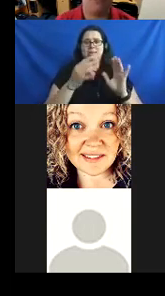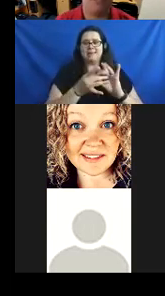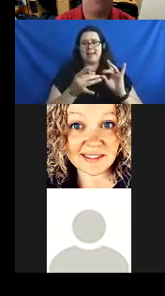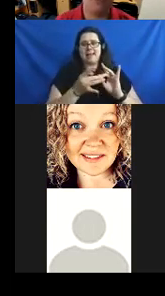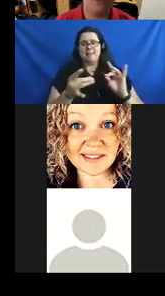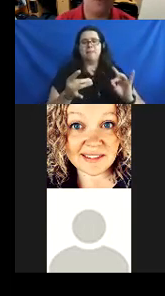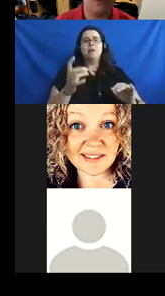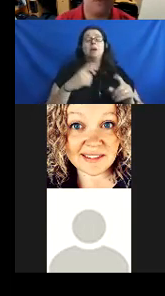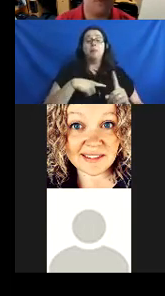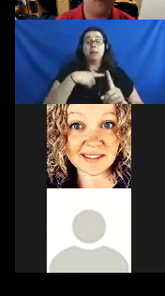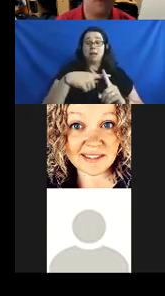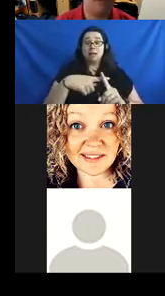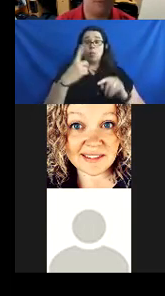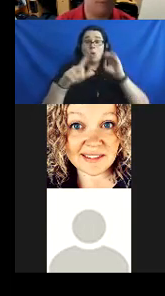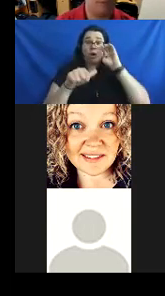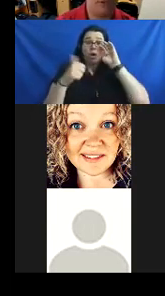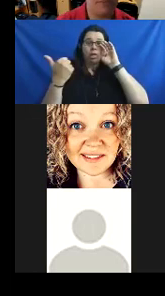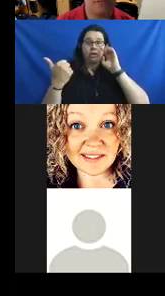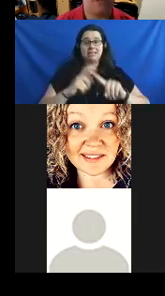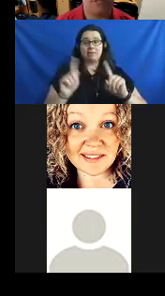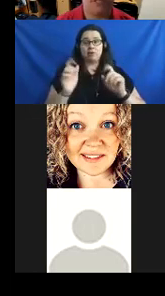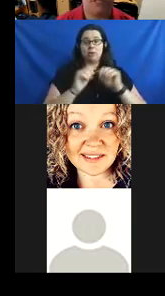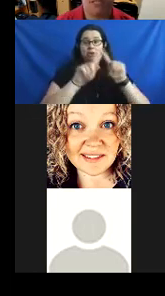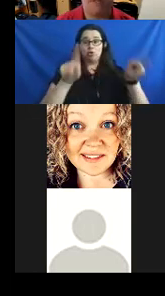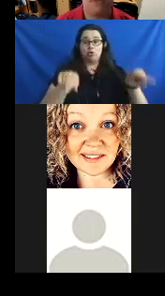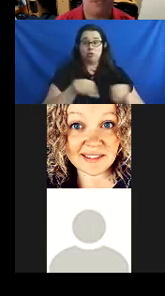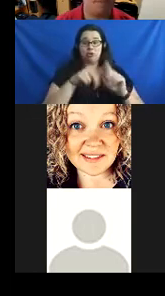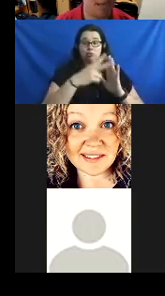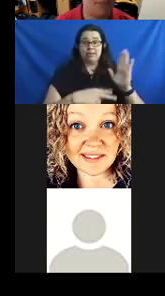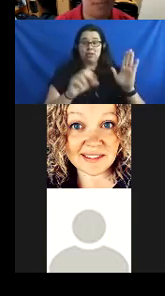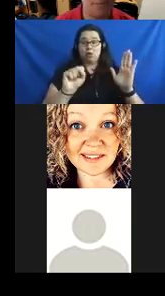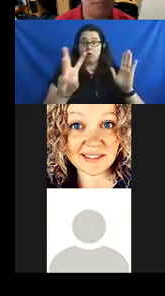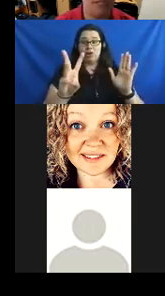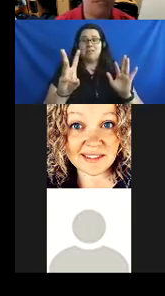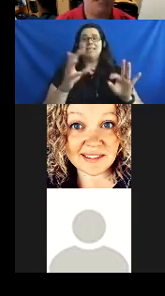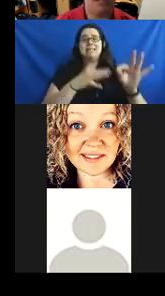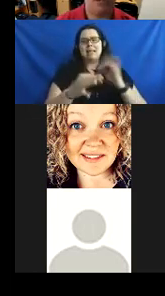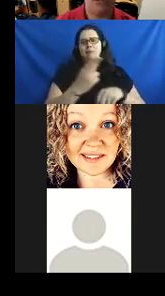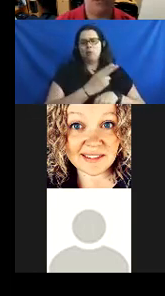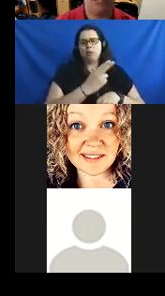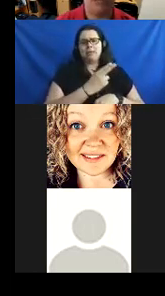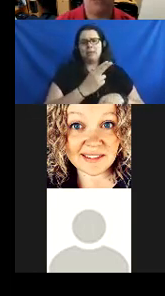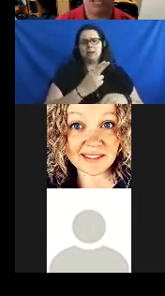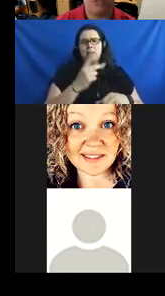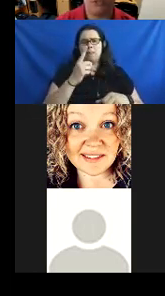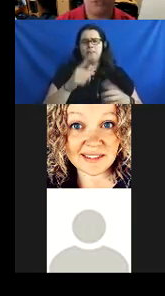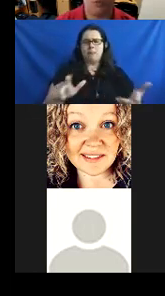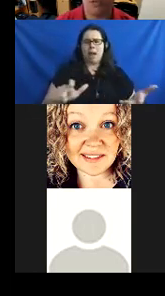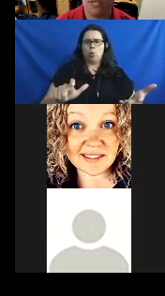ANOTHER DIFFERENCE WITH SCREEN READING SOFTWARE INSTEAD OF USING A MOUSE SOMEONE WOULD USE GESTURES OR KEYBOARD